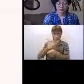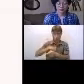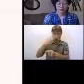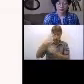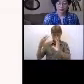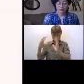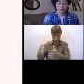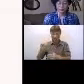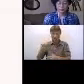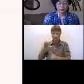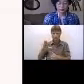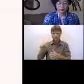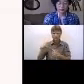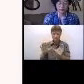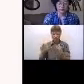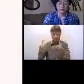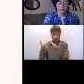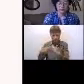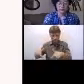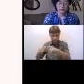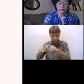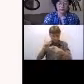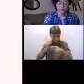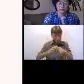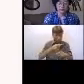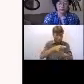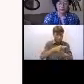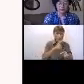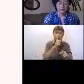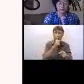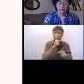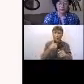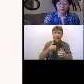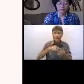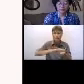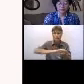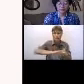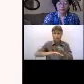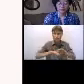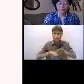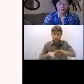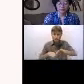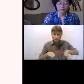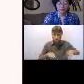And so that was something where we were like, oh, that's, that's that emergent process that's